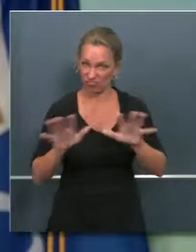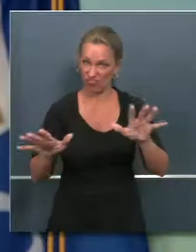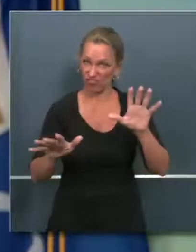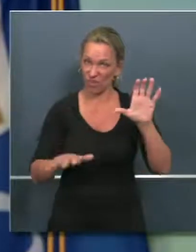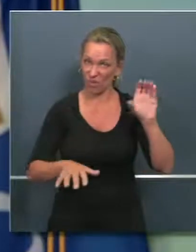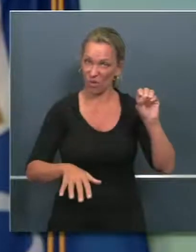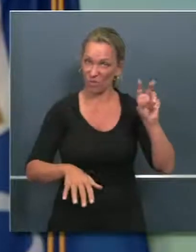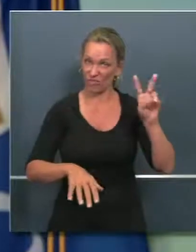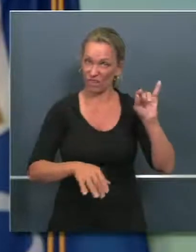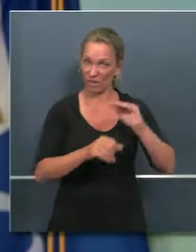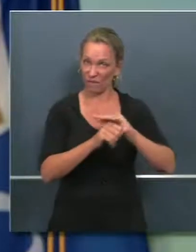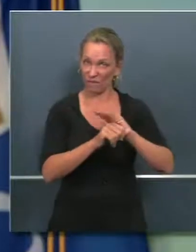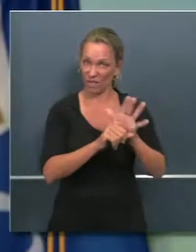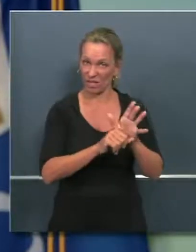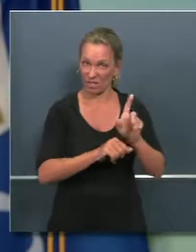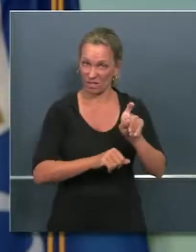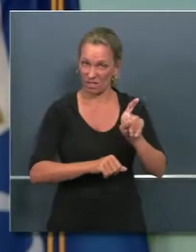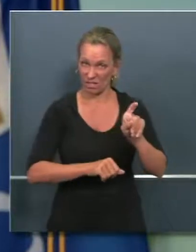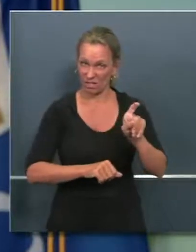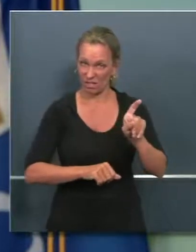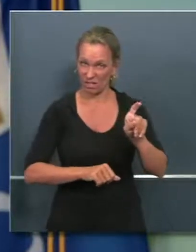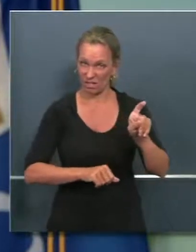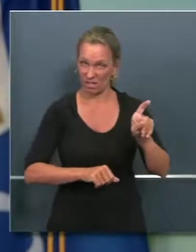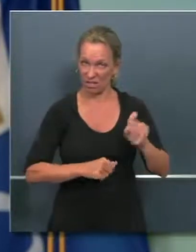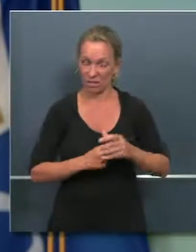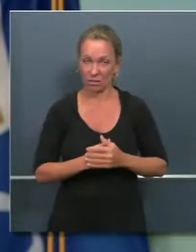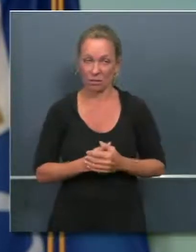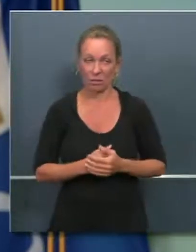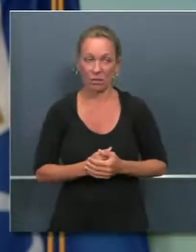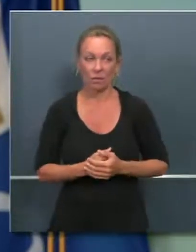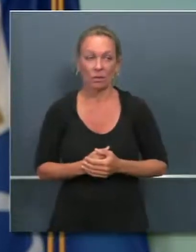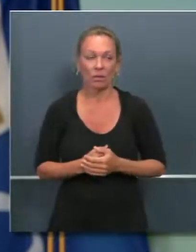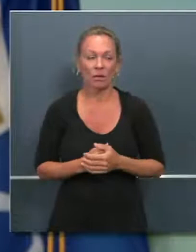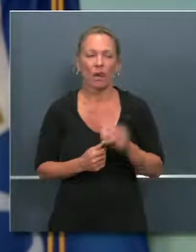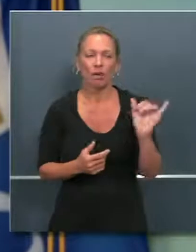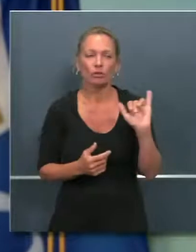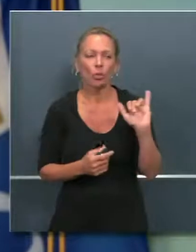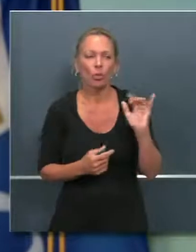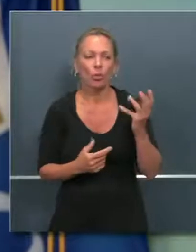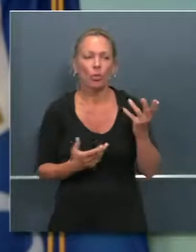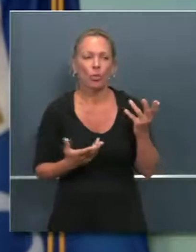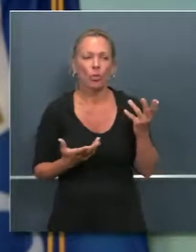electives will make a formal decision we want to give them cover making the right decision if they